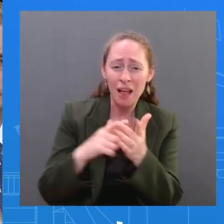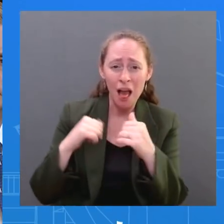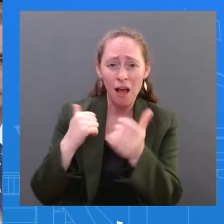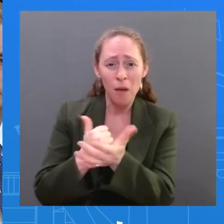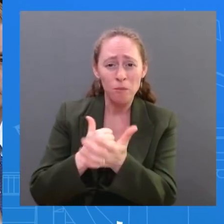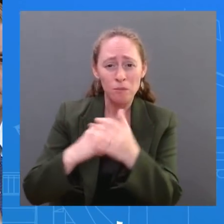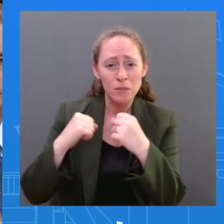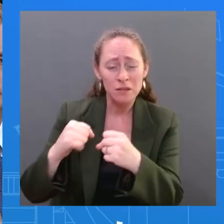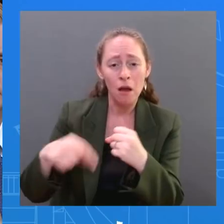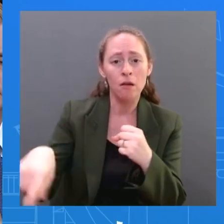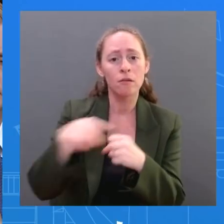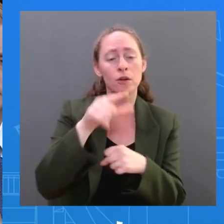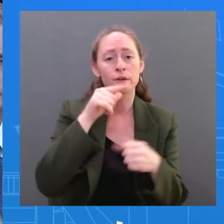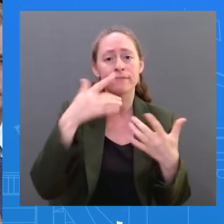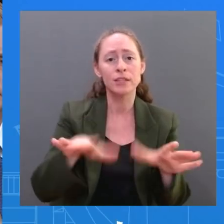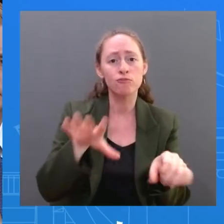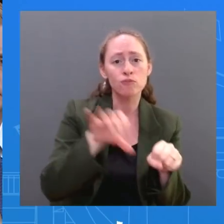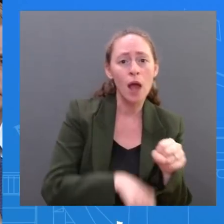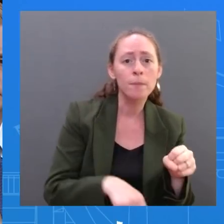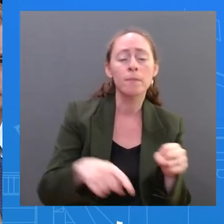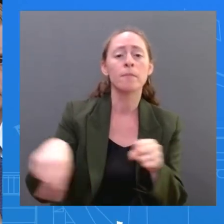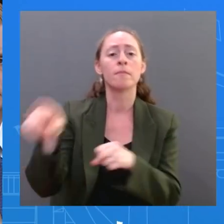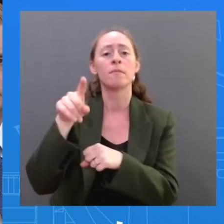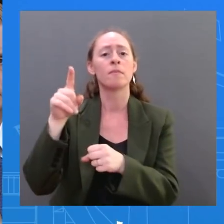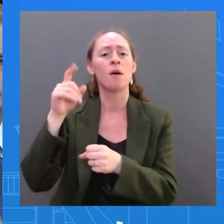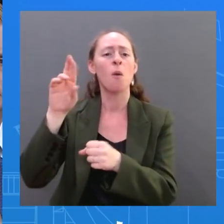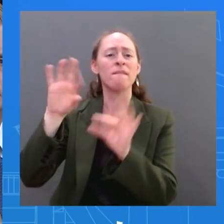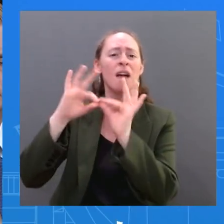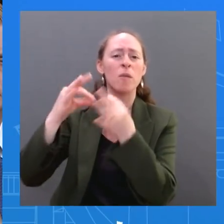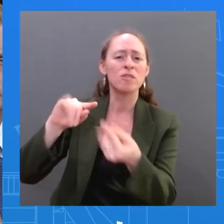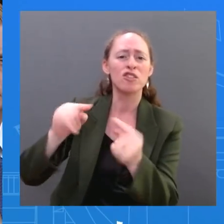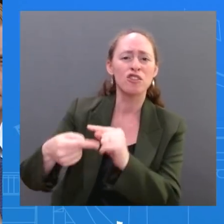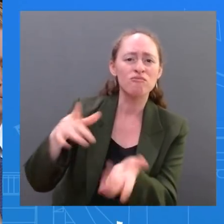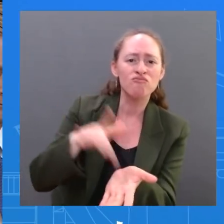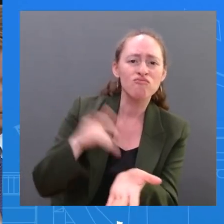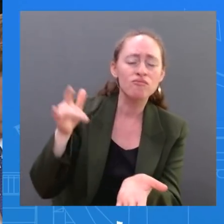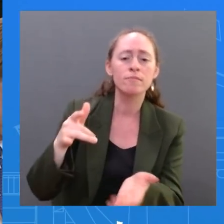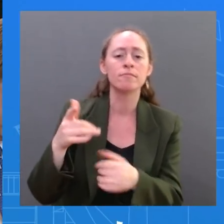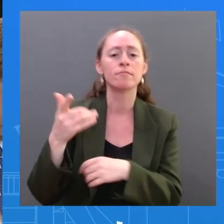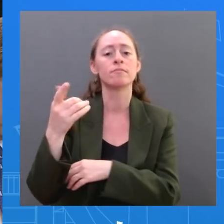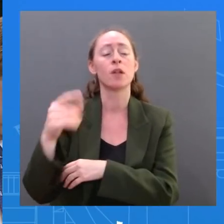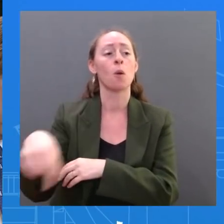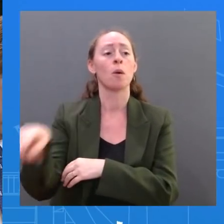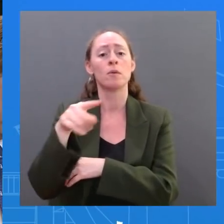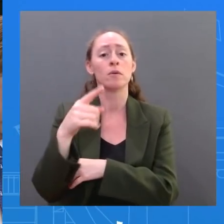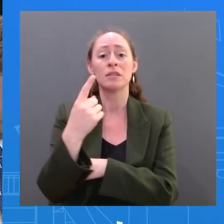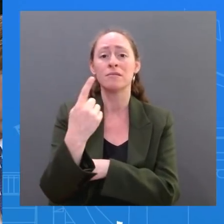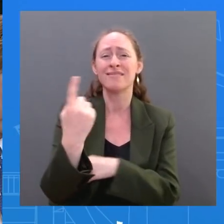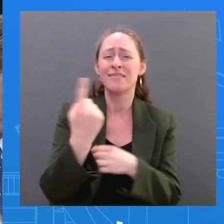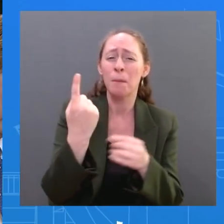undeniably less than, you know, you and abortion activists want, but more than exists after the ruling?